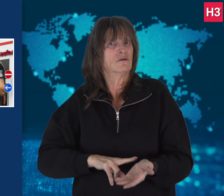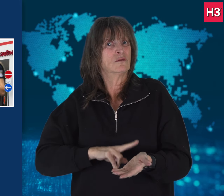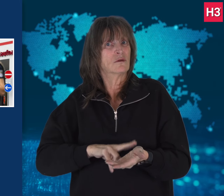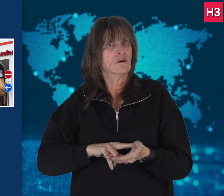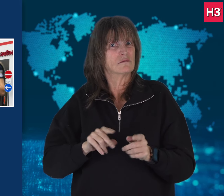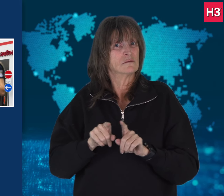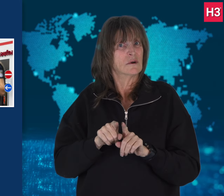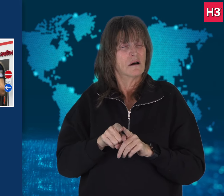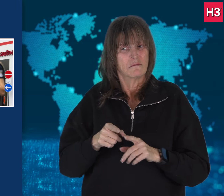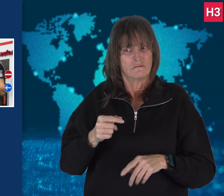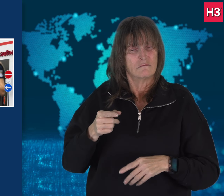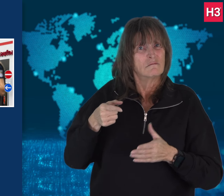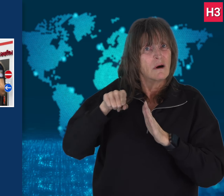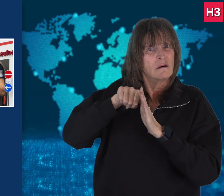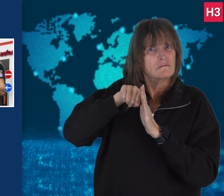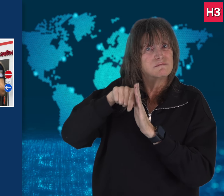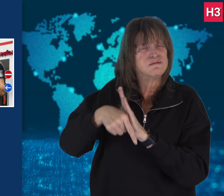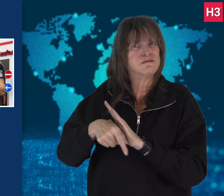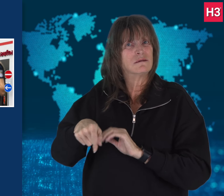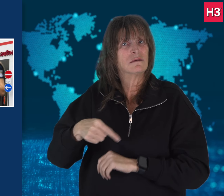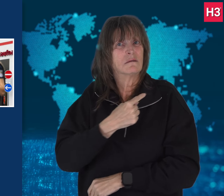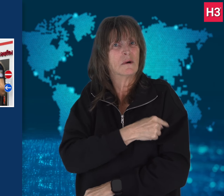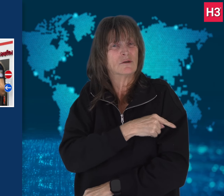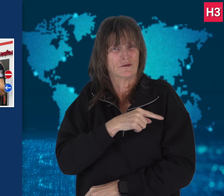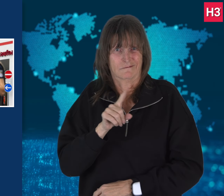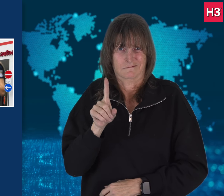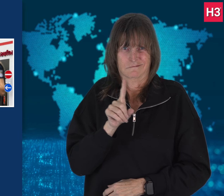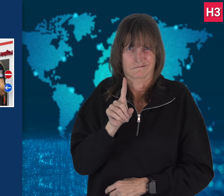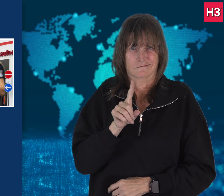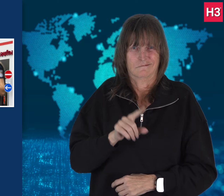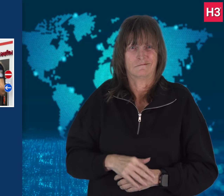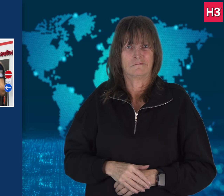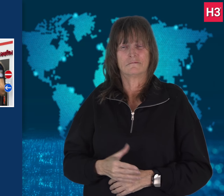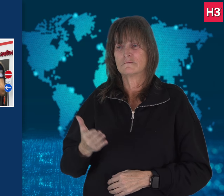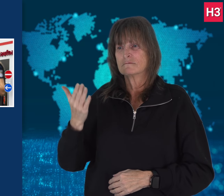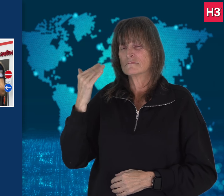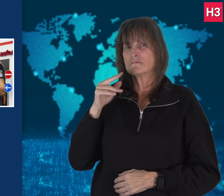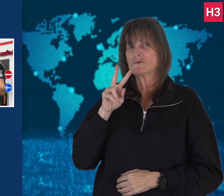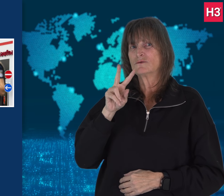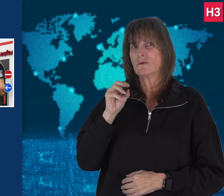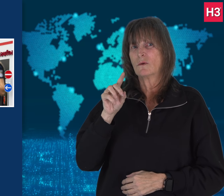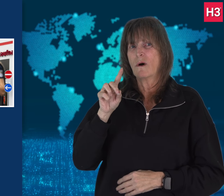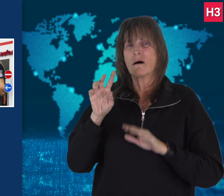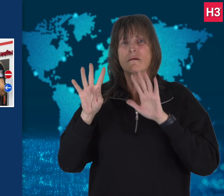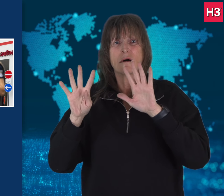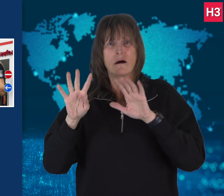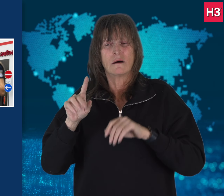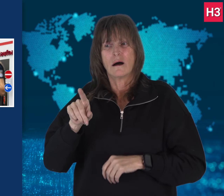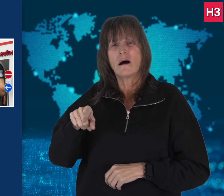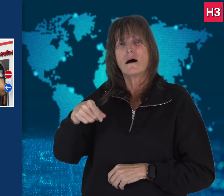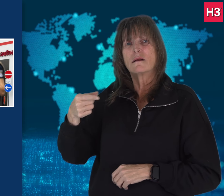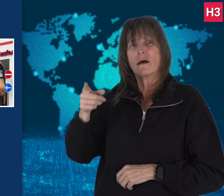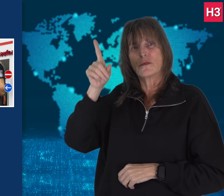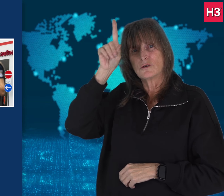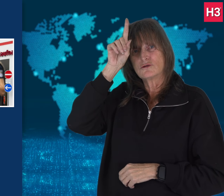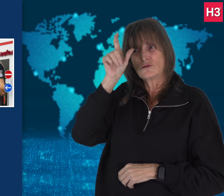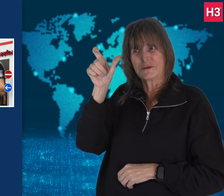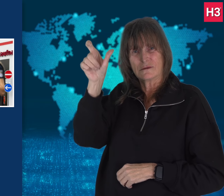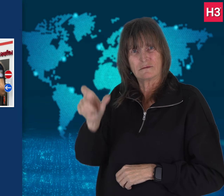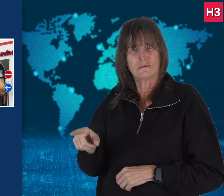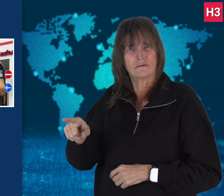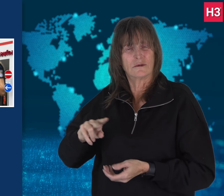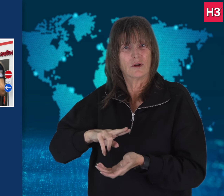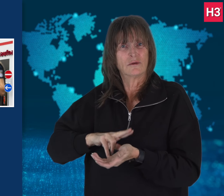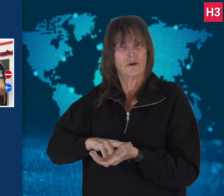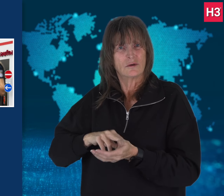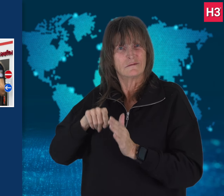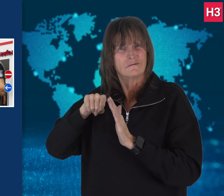killed patients. In 2019, another German nurse murdered 85 patients